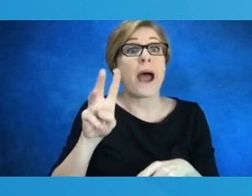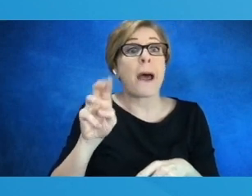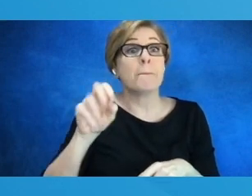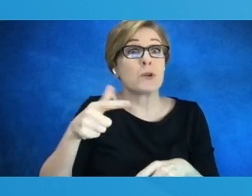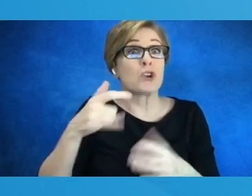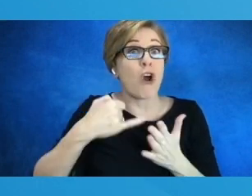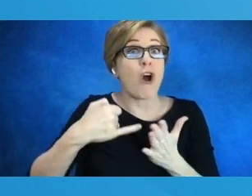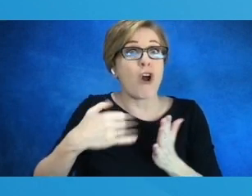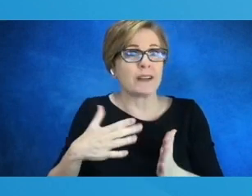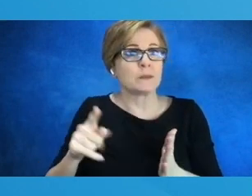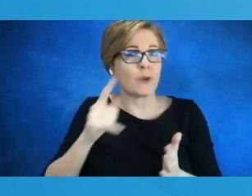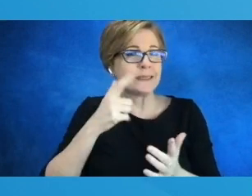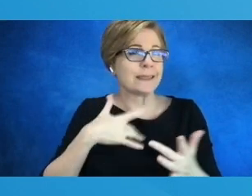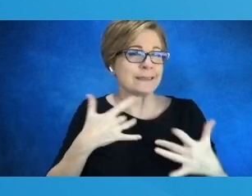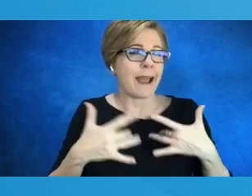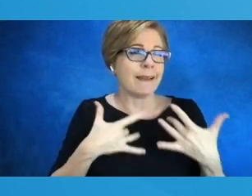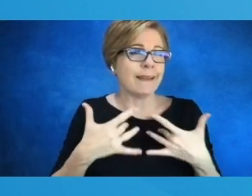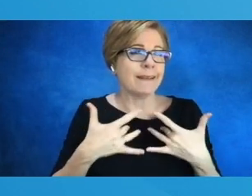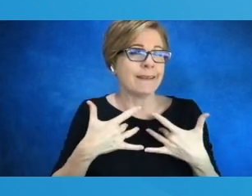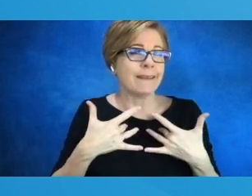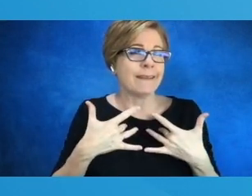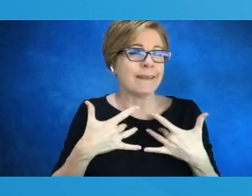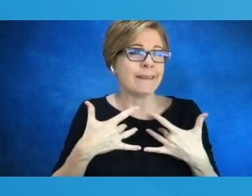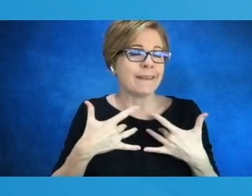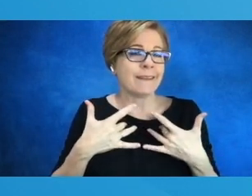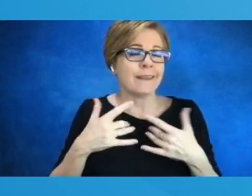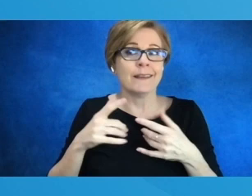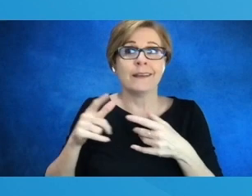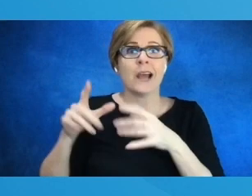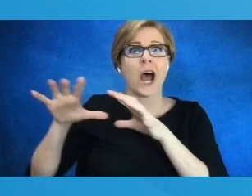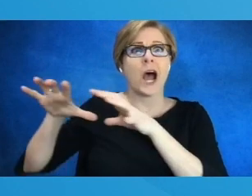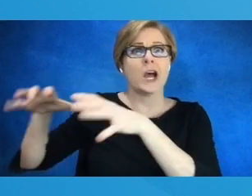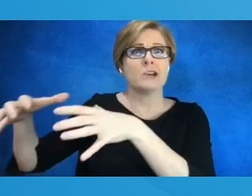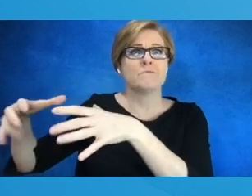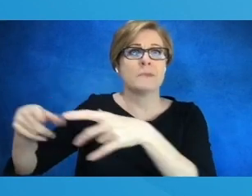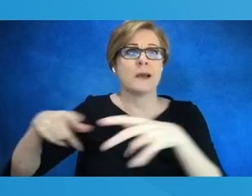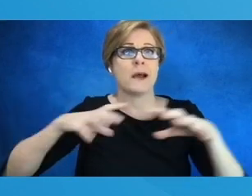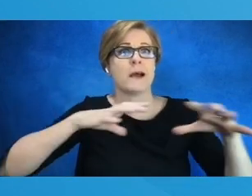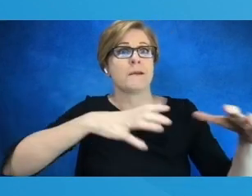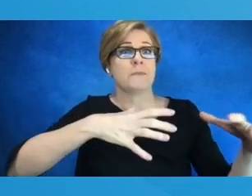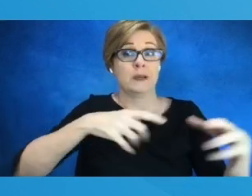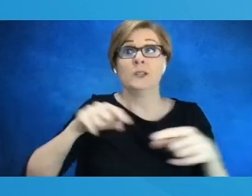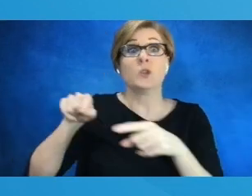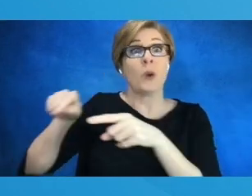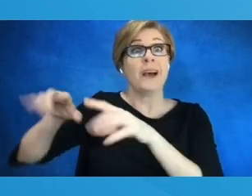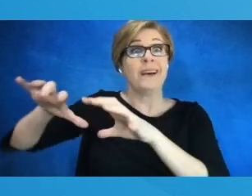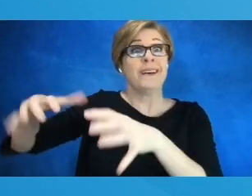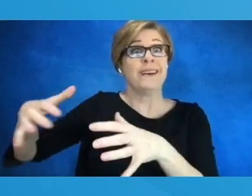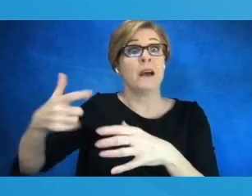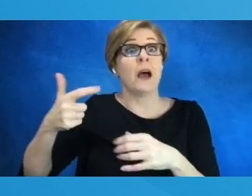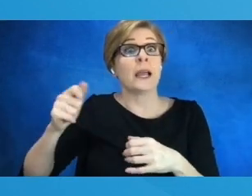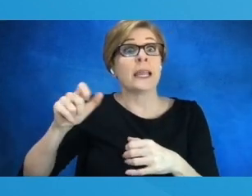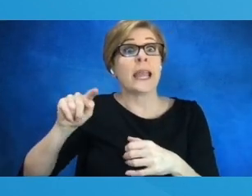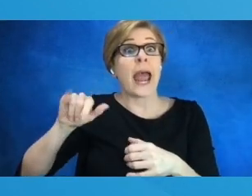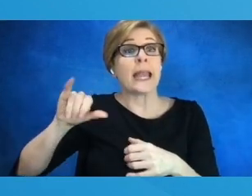Gettysburg Building houses an 1880s painting of the same title, Pickett's Charge that is